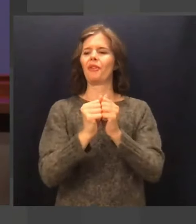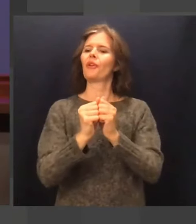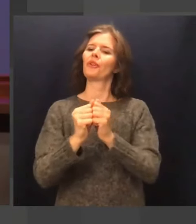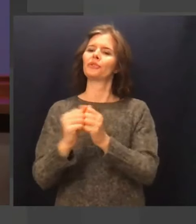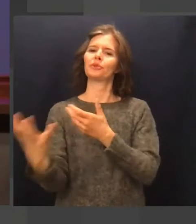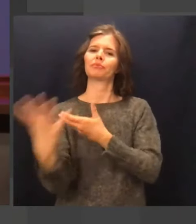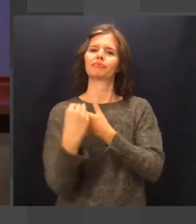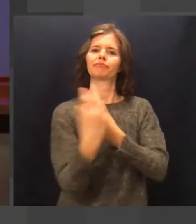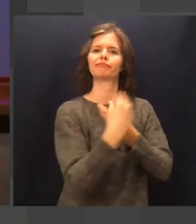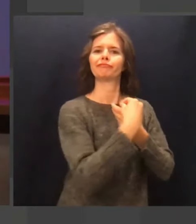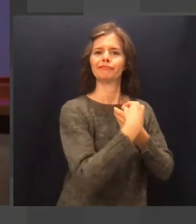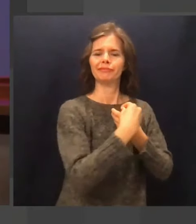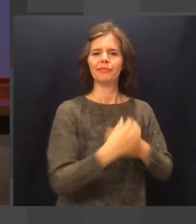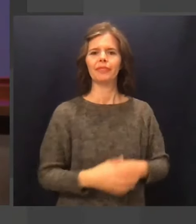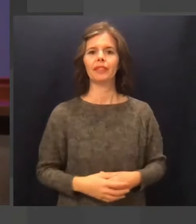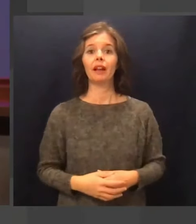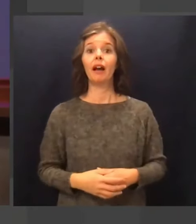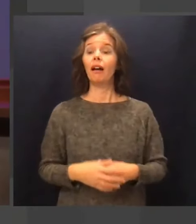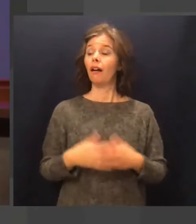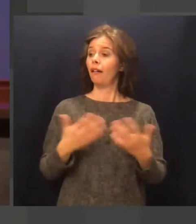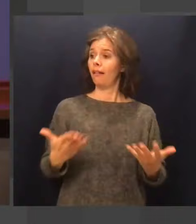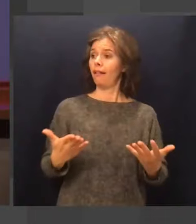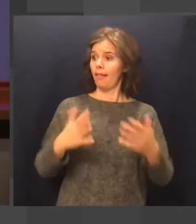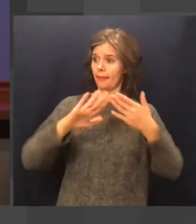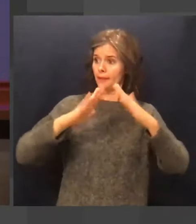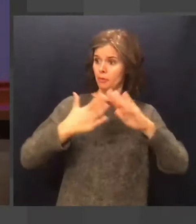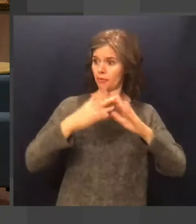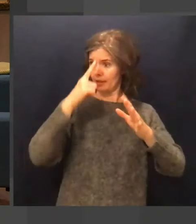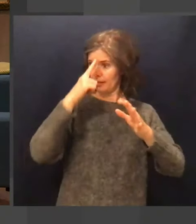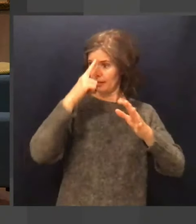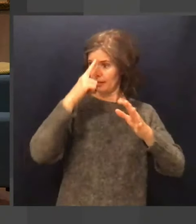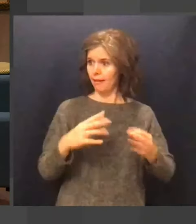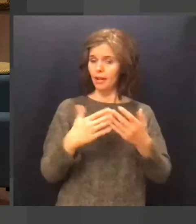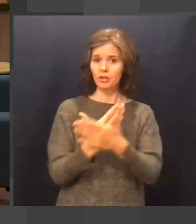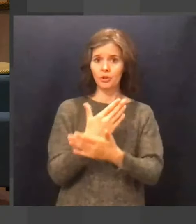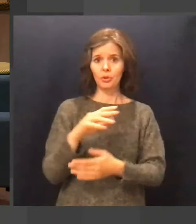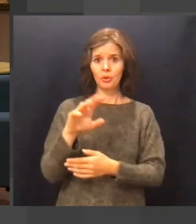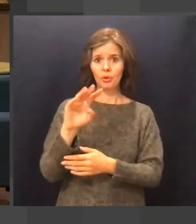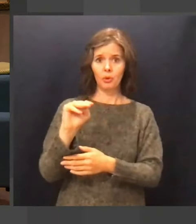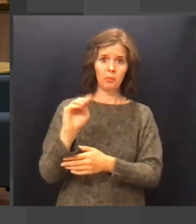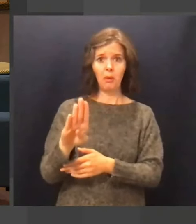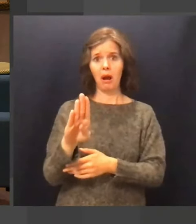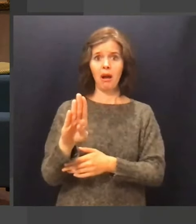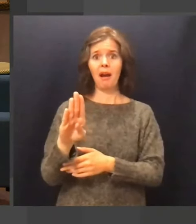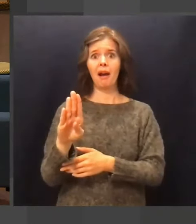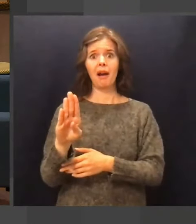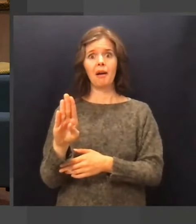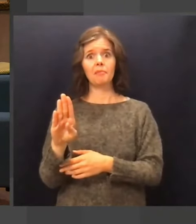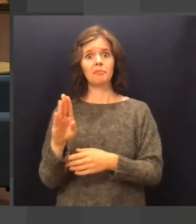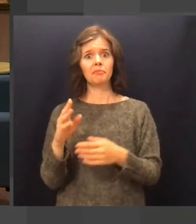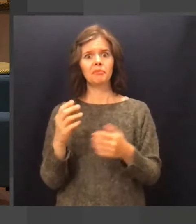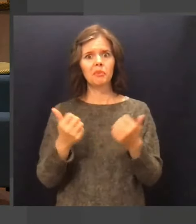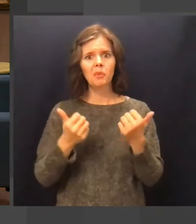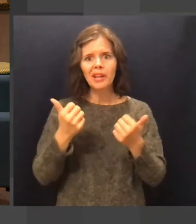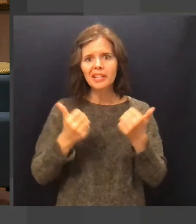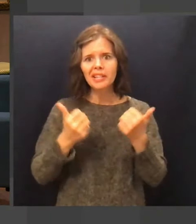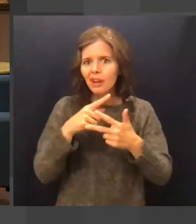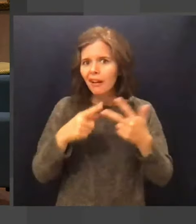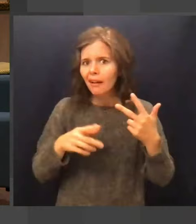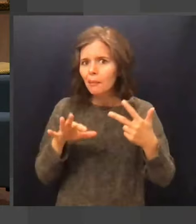TOGETHER ON THE UPDATE. AND THE COMMUNITY DECIDED ON A NEW MOB THAT WILL ENTER THE GAME.